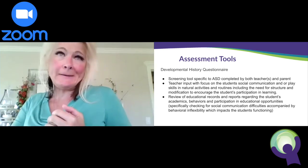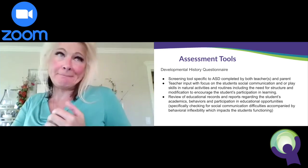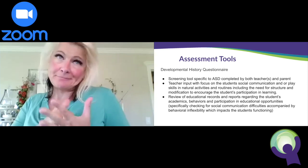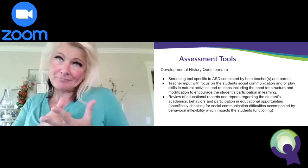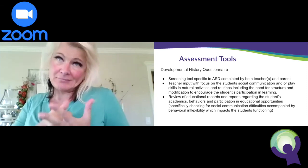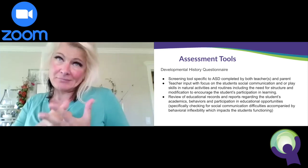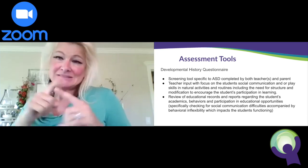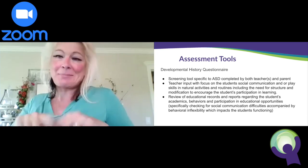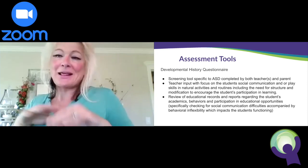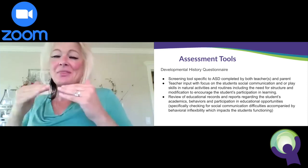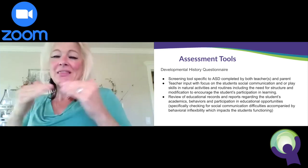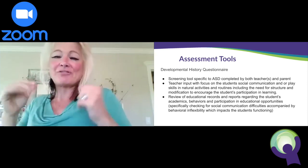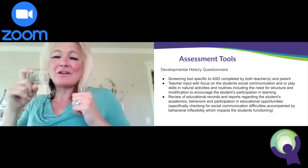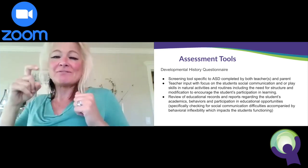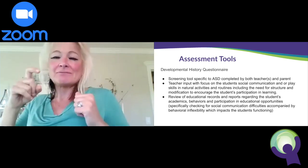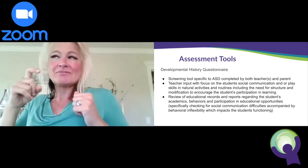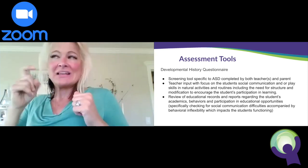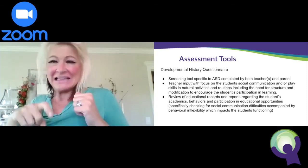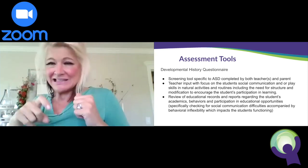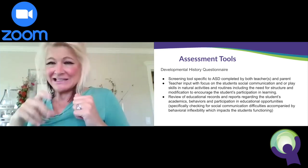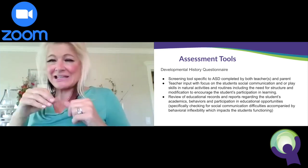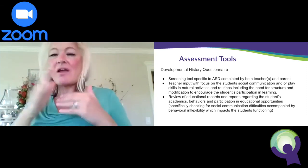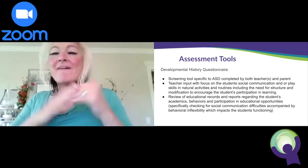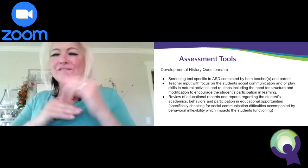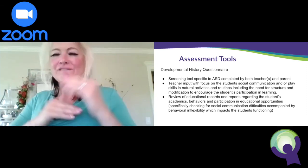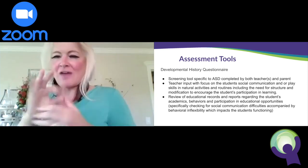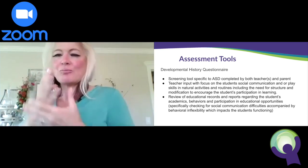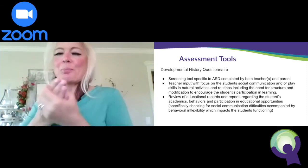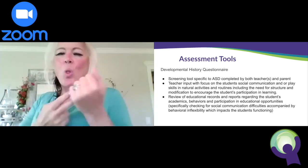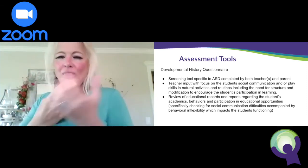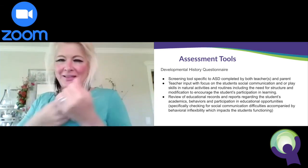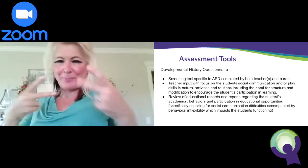a very very challenging time for us. Looking at their needs and their